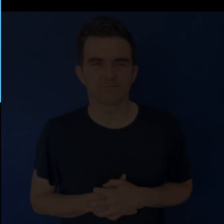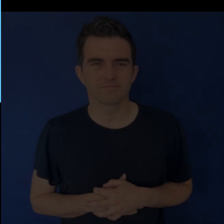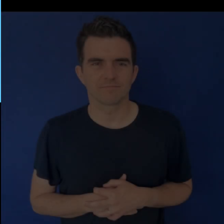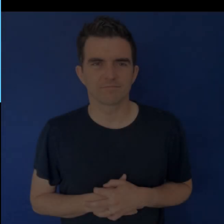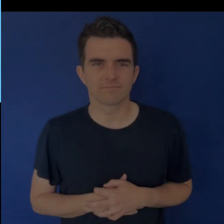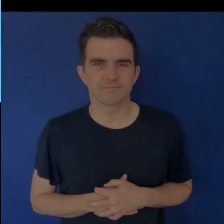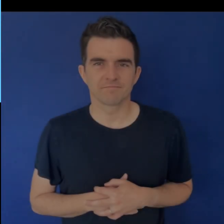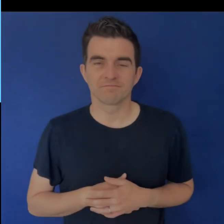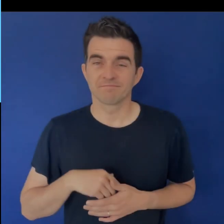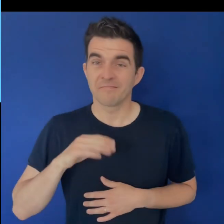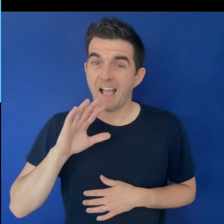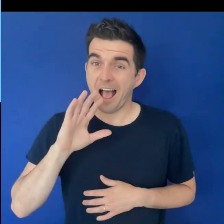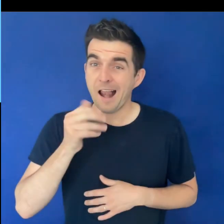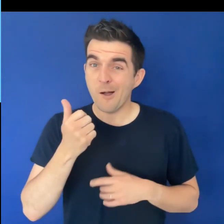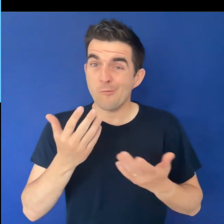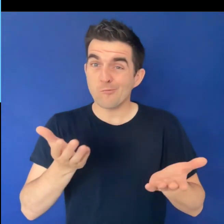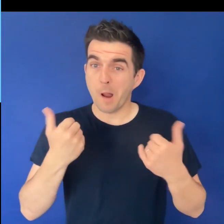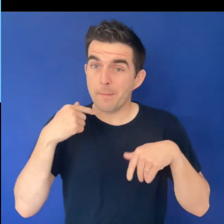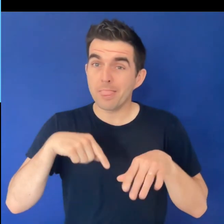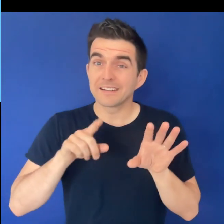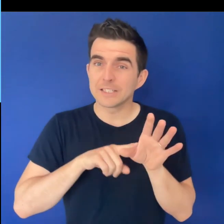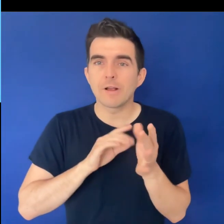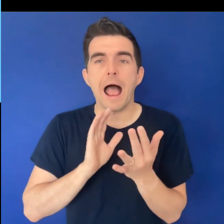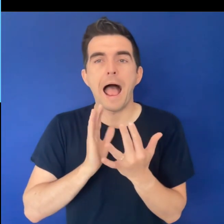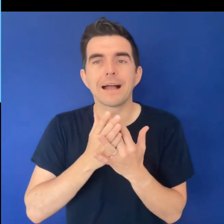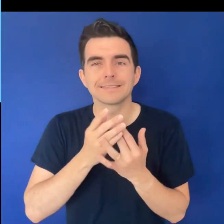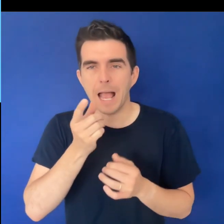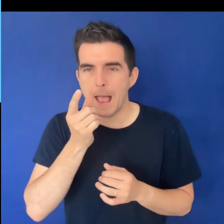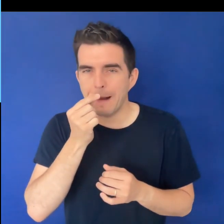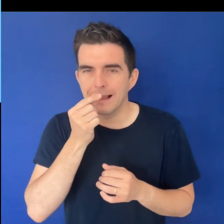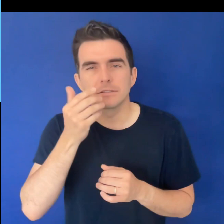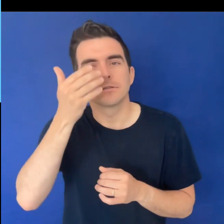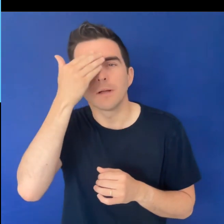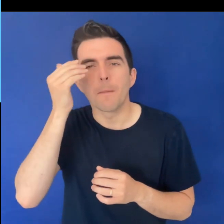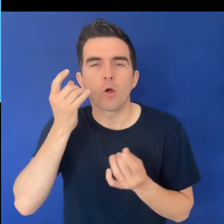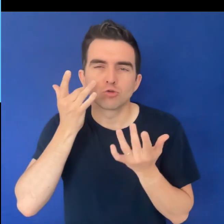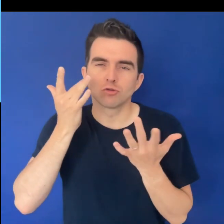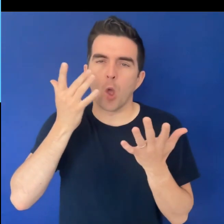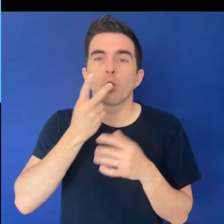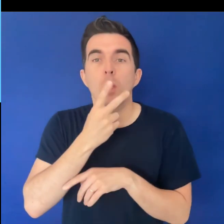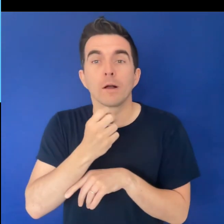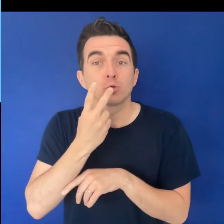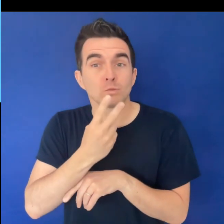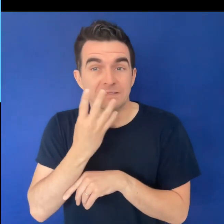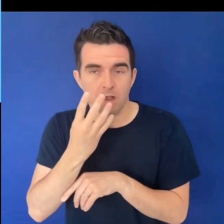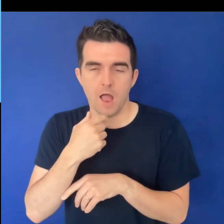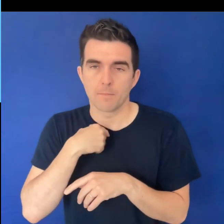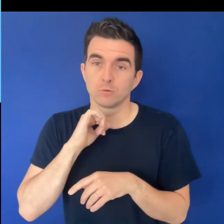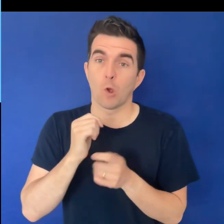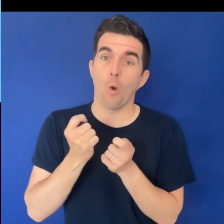Hello, and welcome to this year’s Access-Ability Summer Showcase 2024. I’m your host Laura.